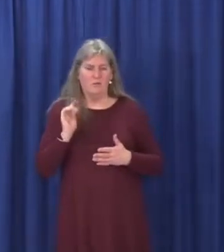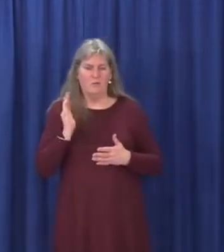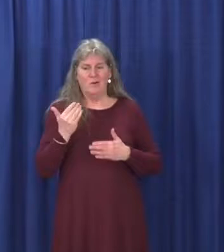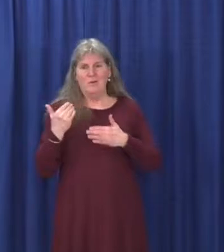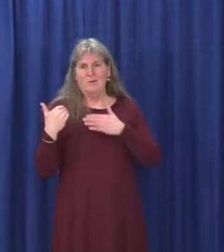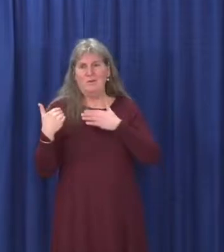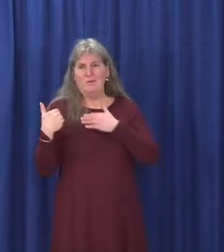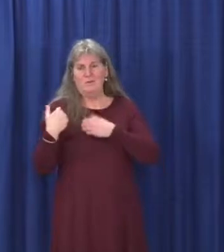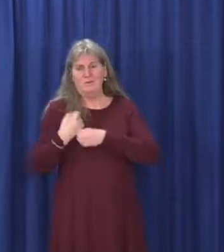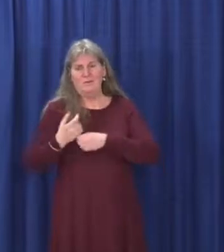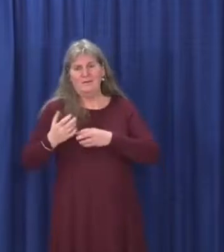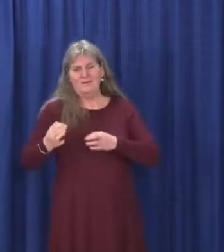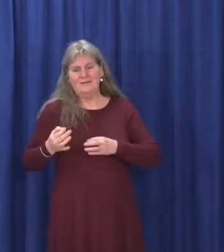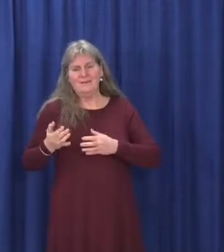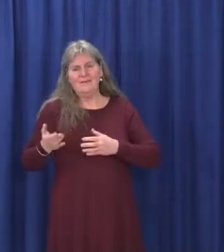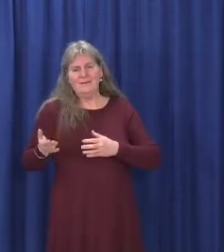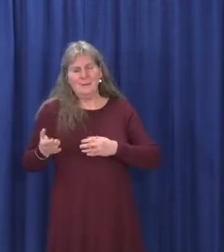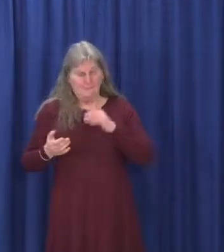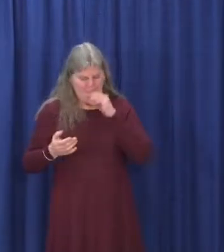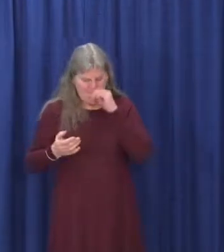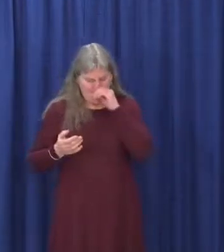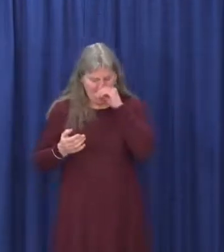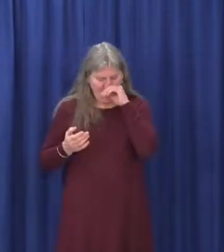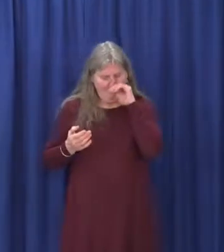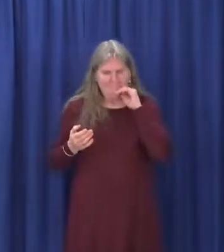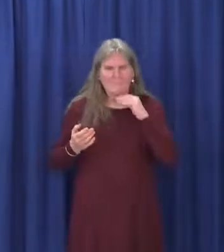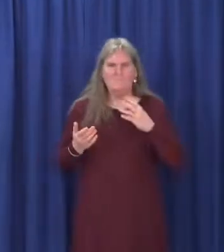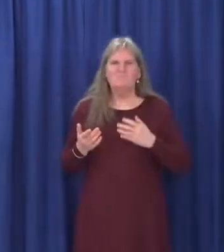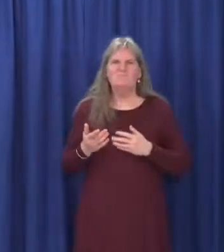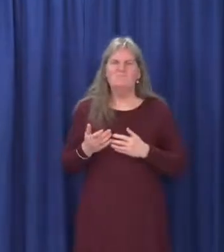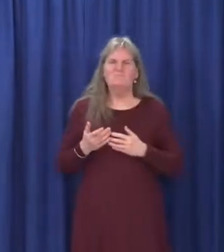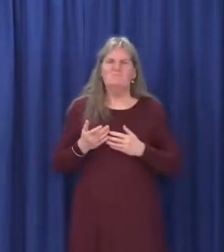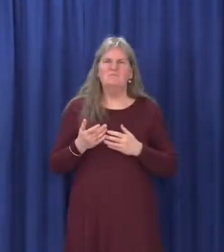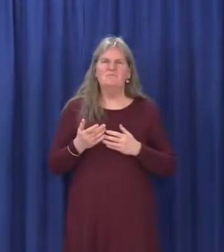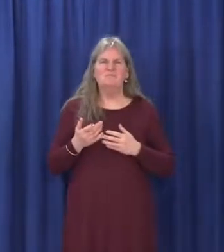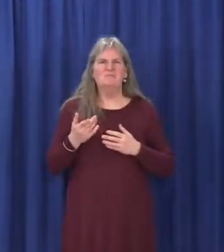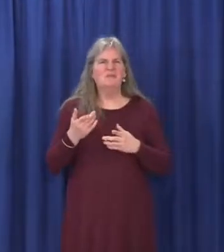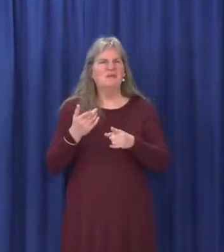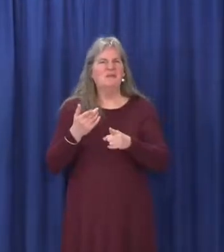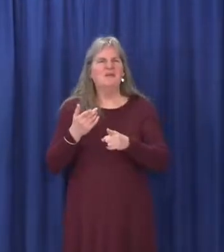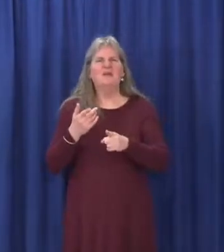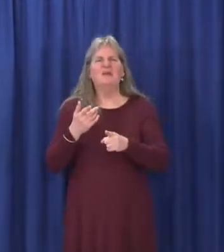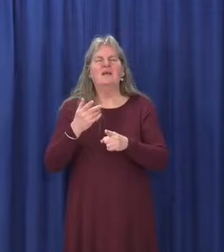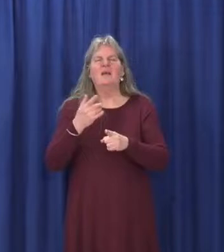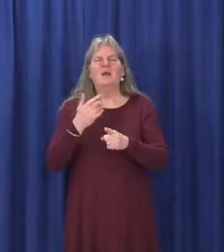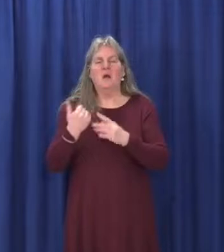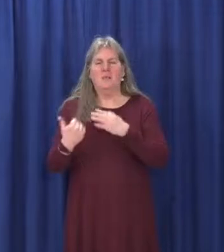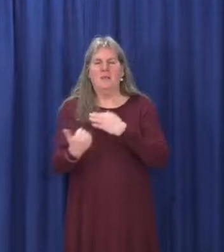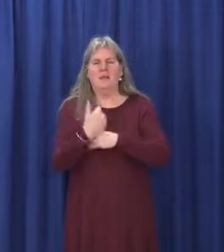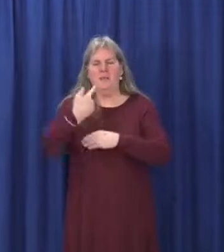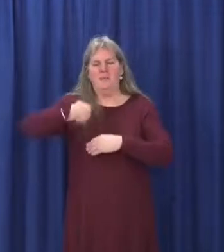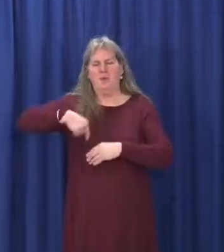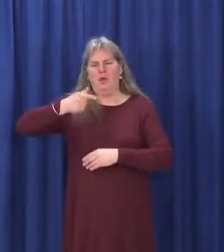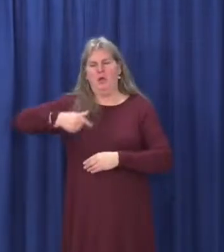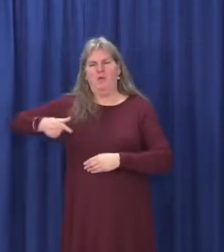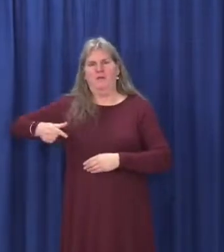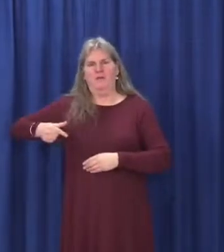and certainly, you know, let us be the brunt of your frustration but-- but what we've had is reports